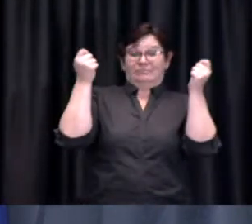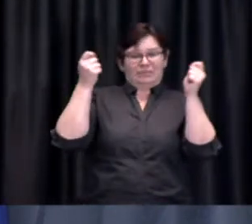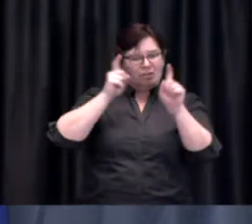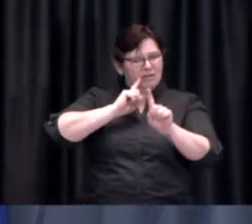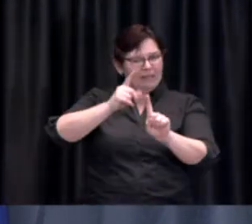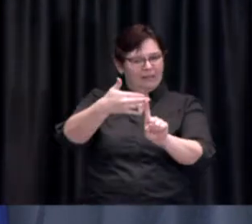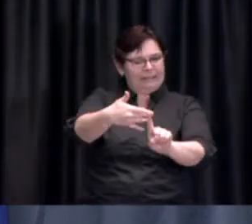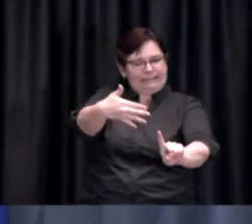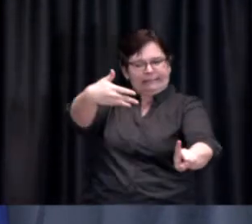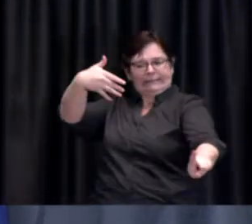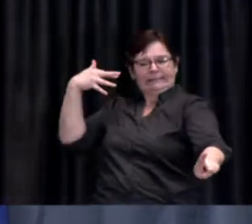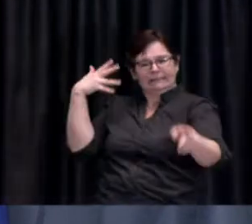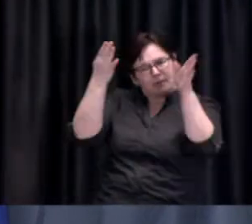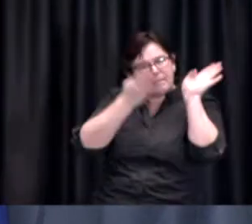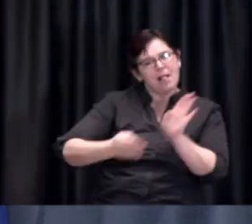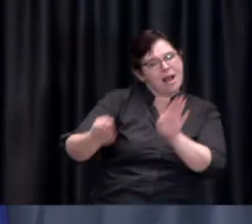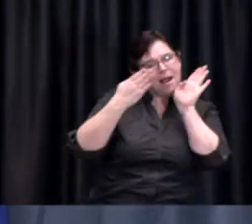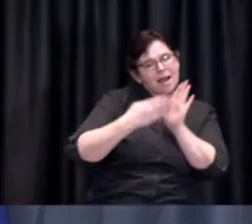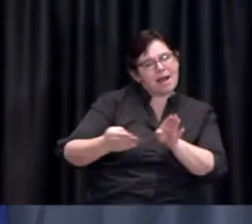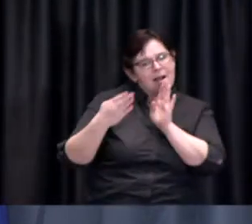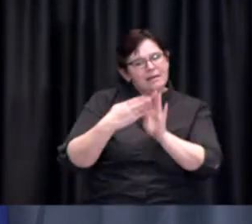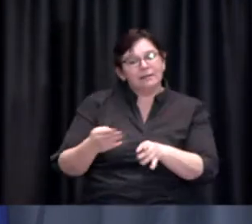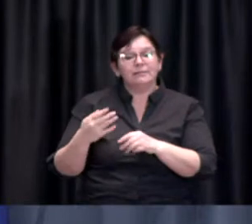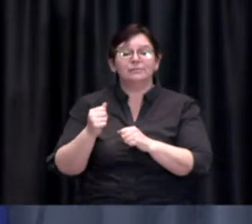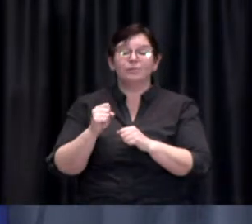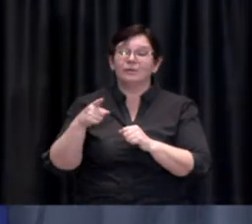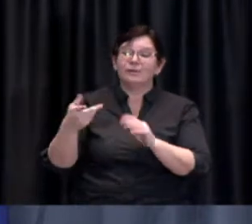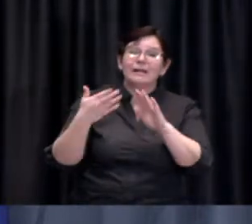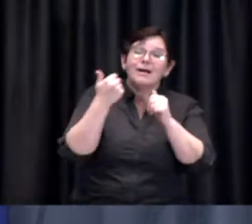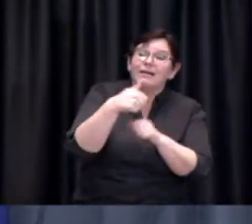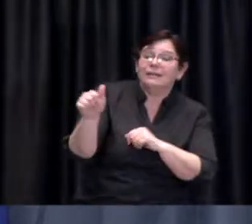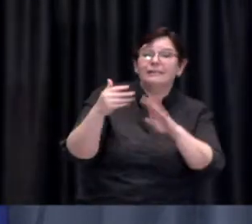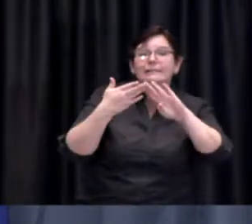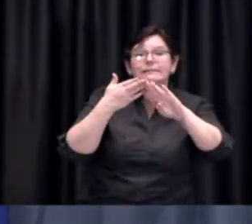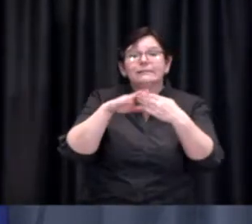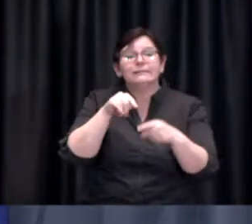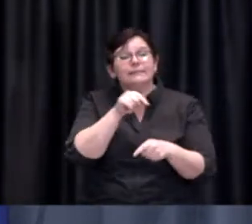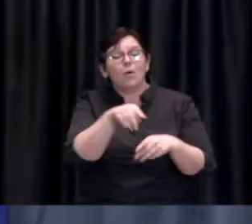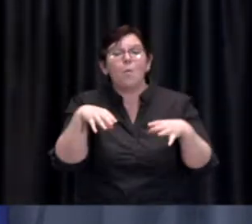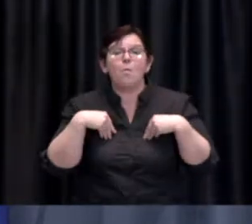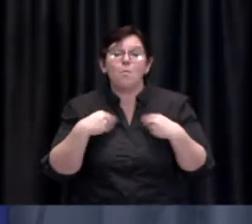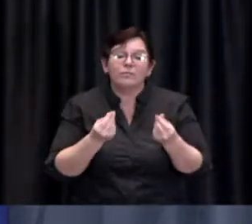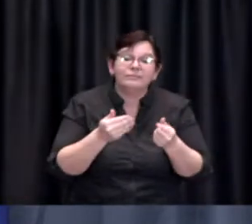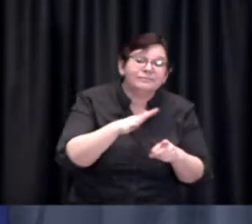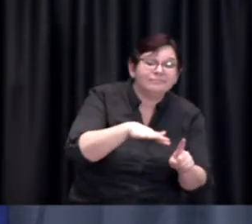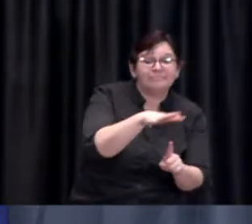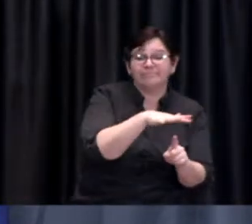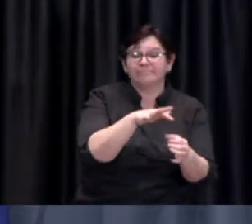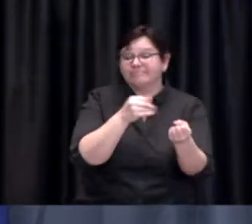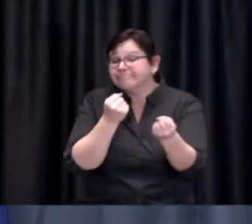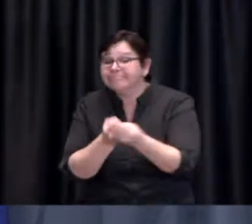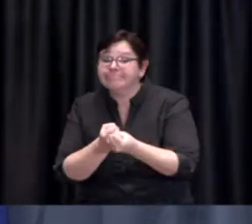and they rely on city sites, and supports and permissions, and so that is why it is necessary to make these decisions at this time